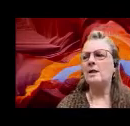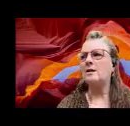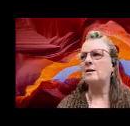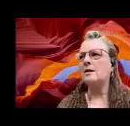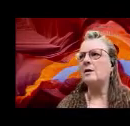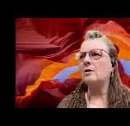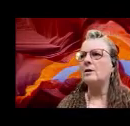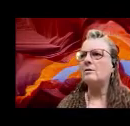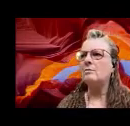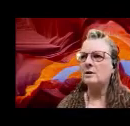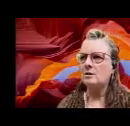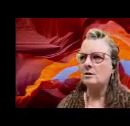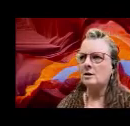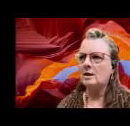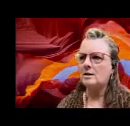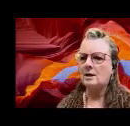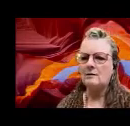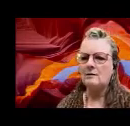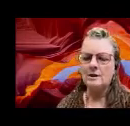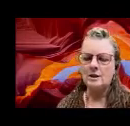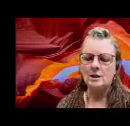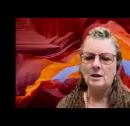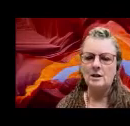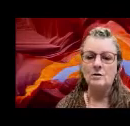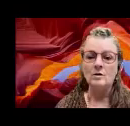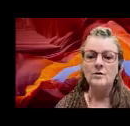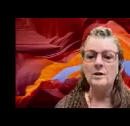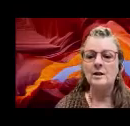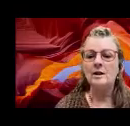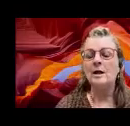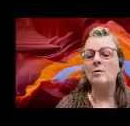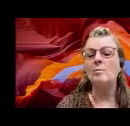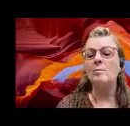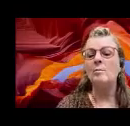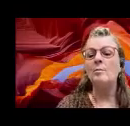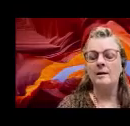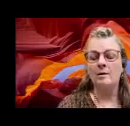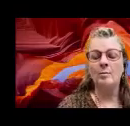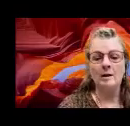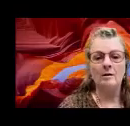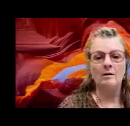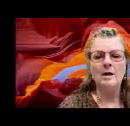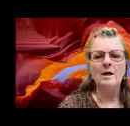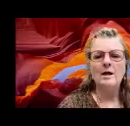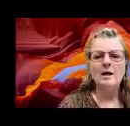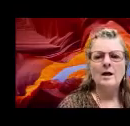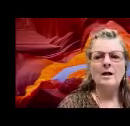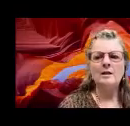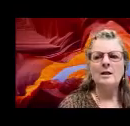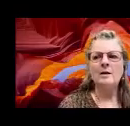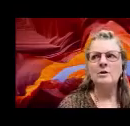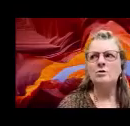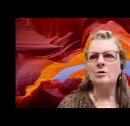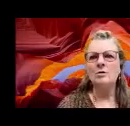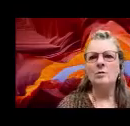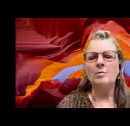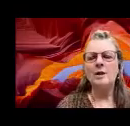because all the early research on executive functioning girls said that they will they were better, and that was true, but